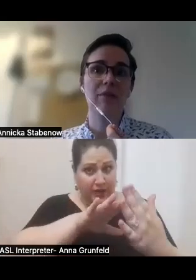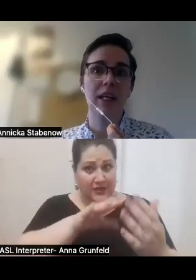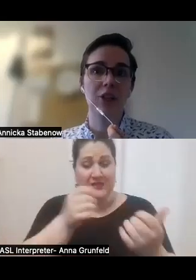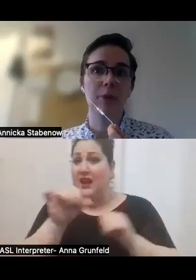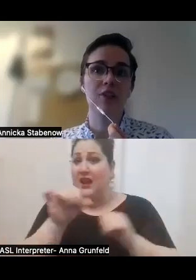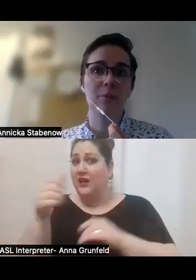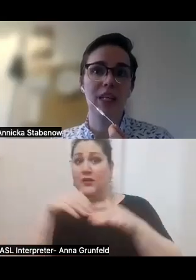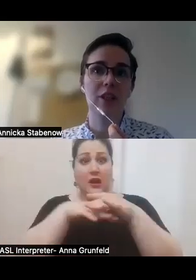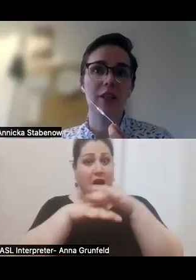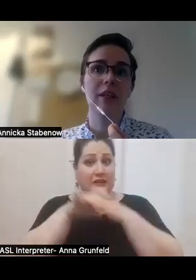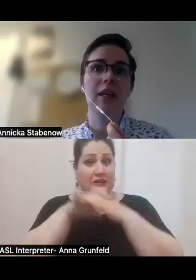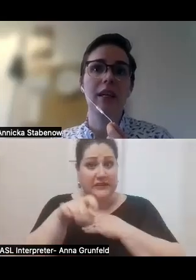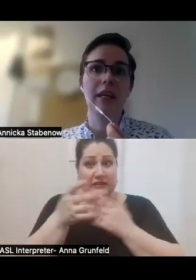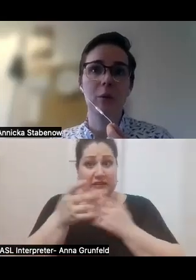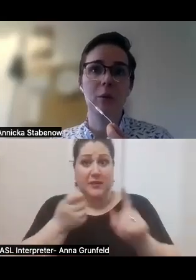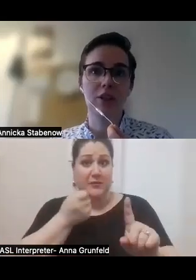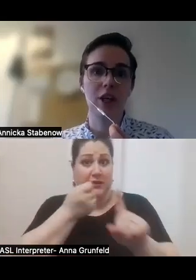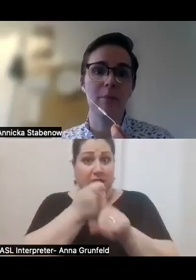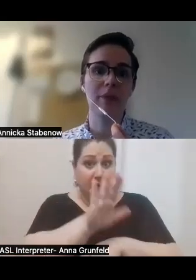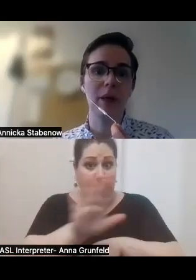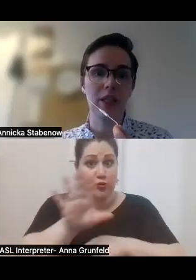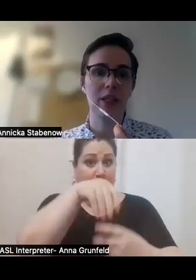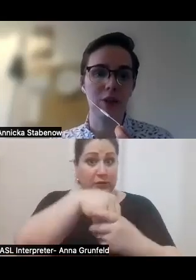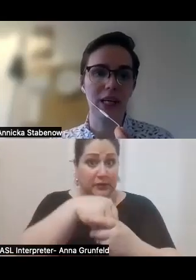affect your participation in the workshop that we could address?